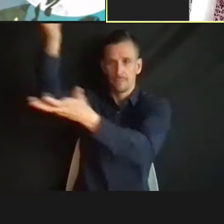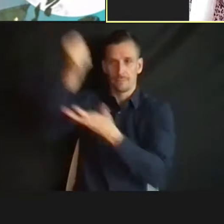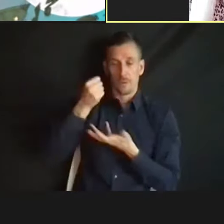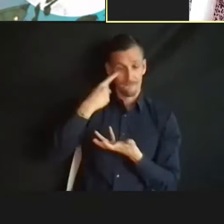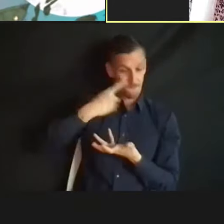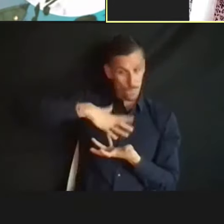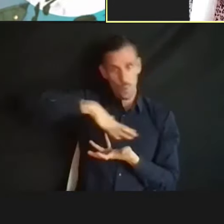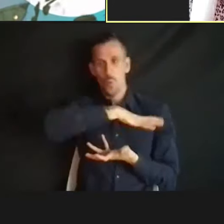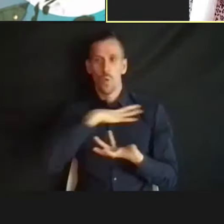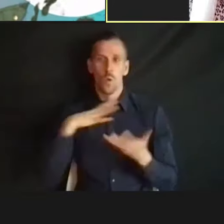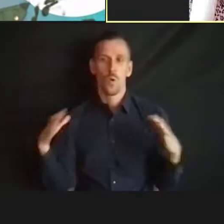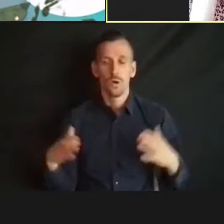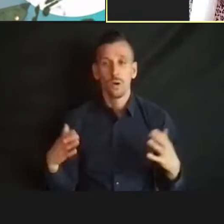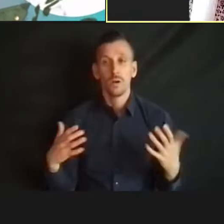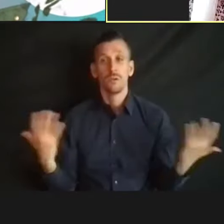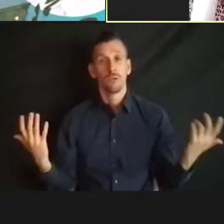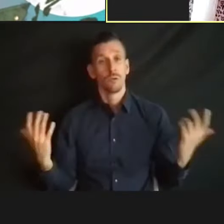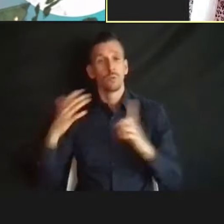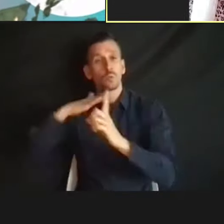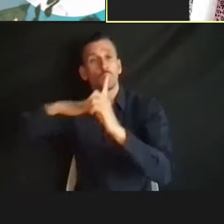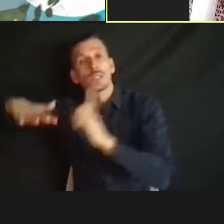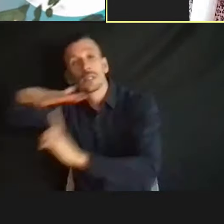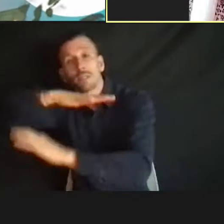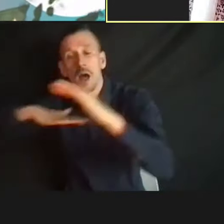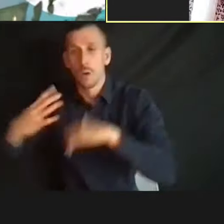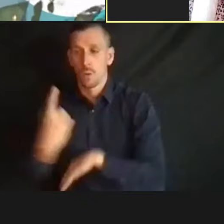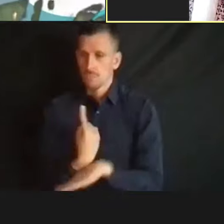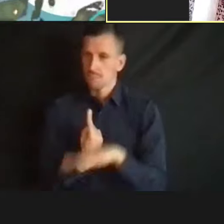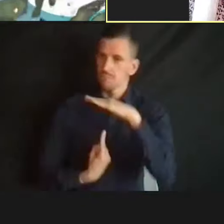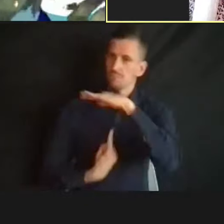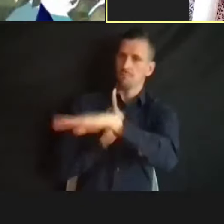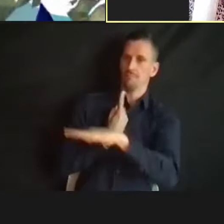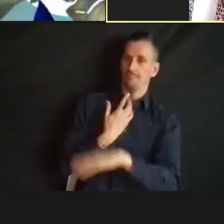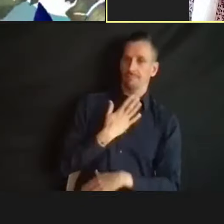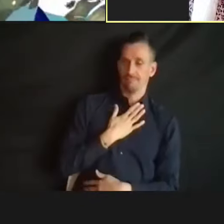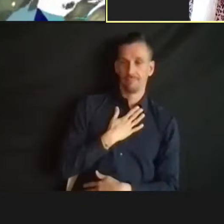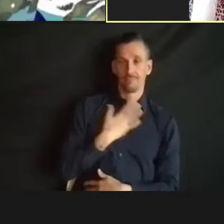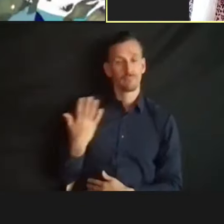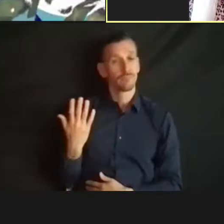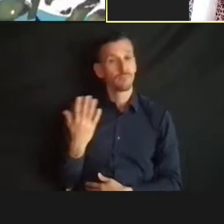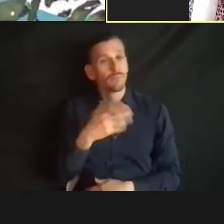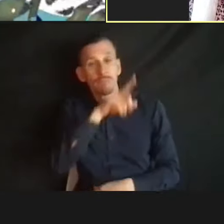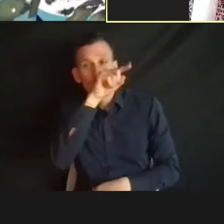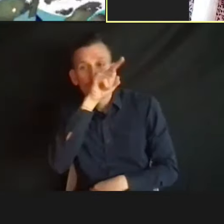and even the farmers or the citizens who are working in the farming and agriculture